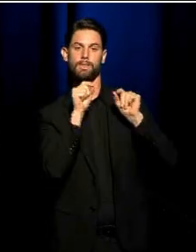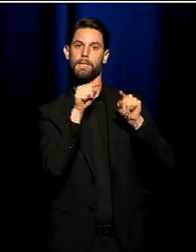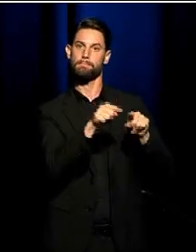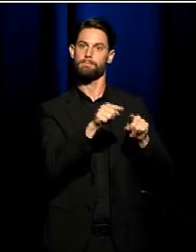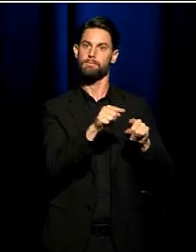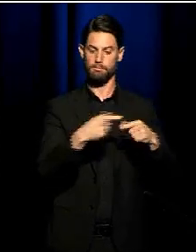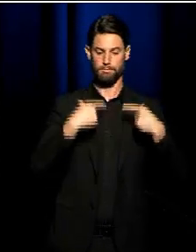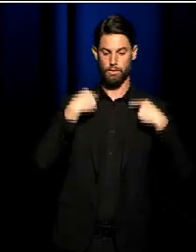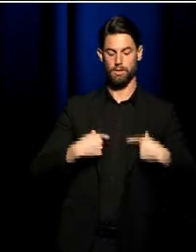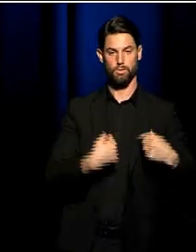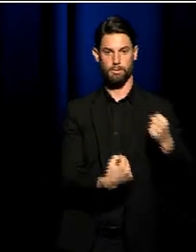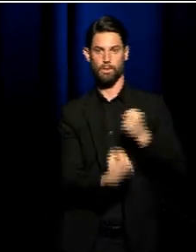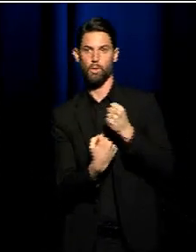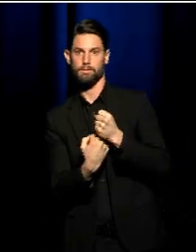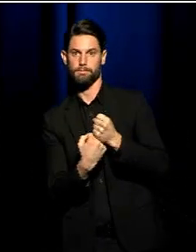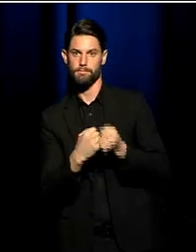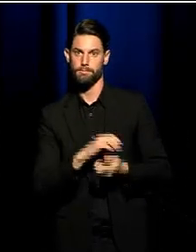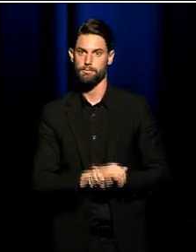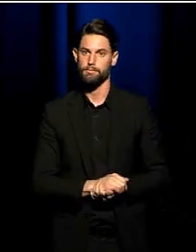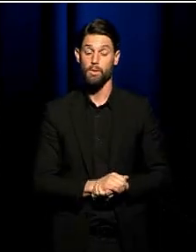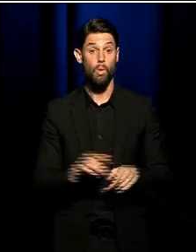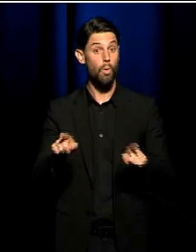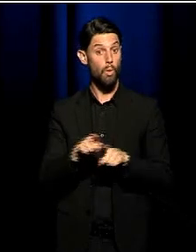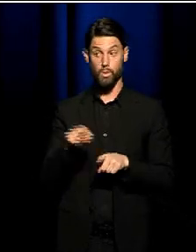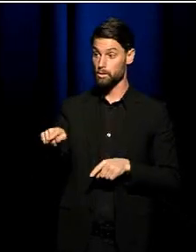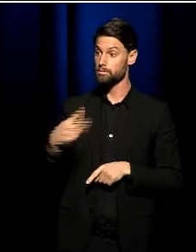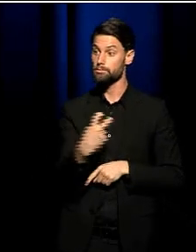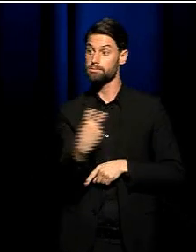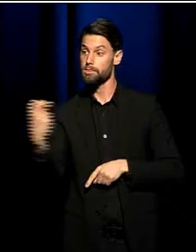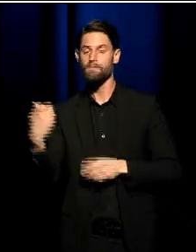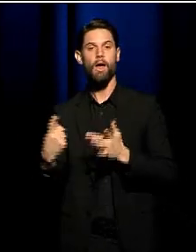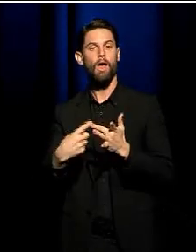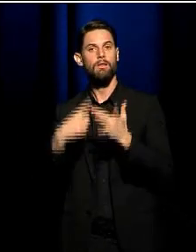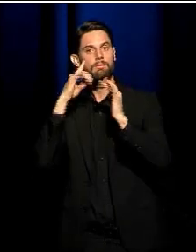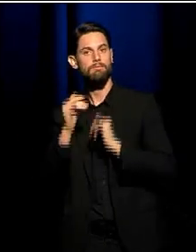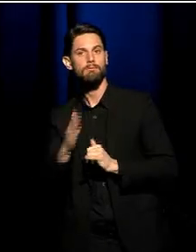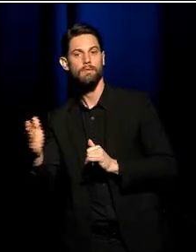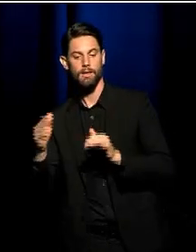Counsel Assisting. With us at the bar table today is Ms. Kerri Mellifont QC